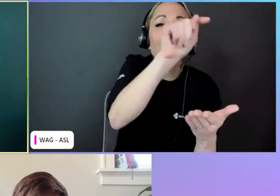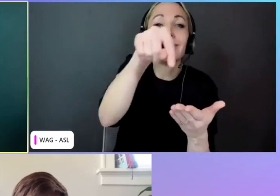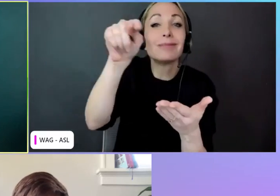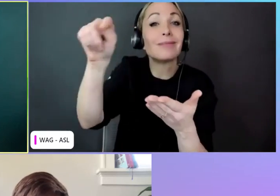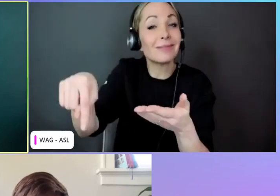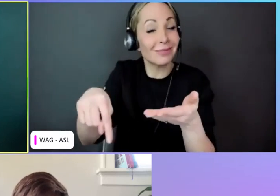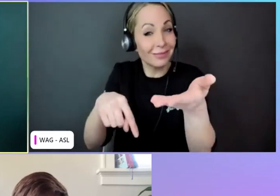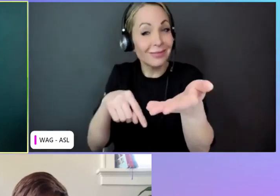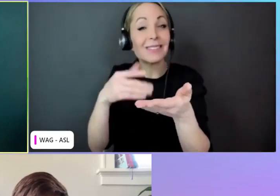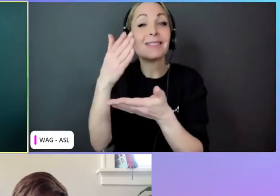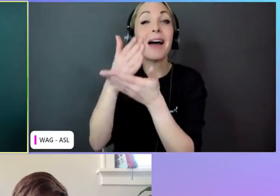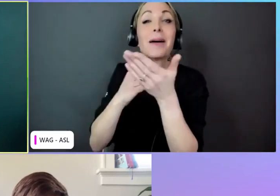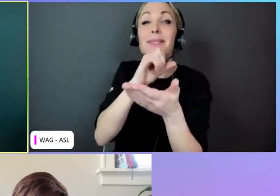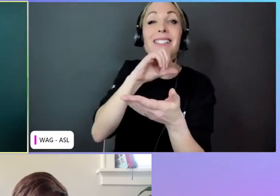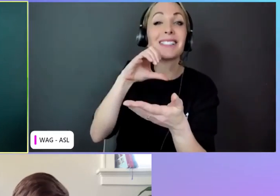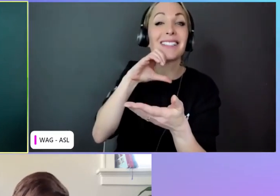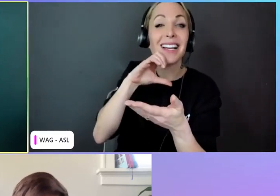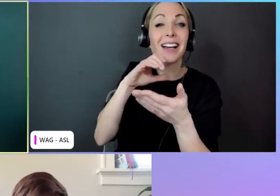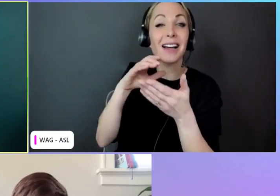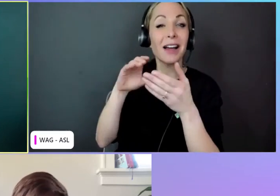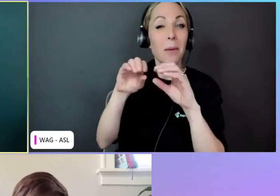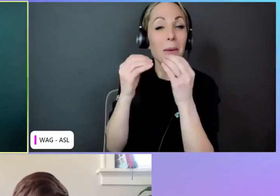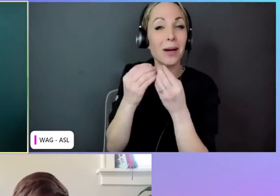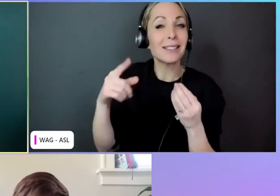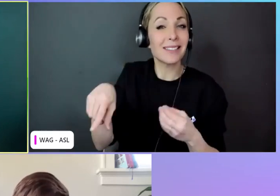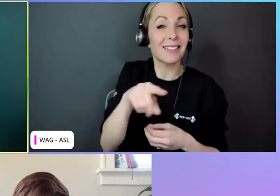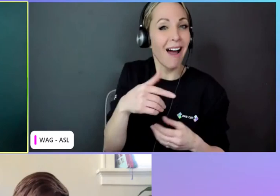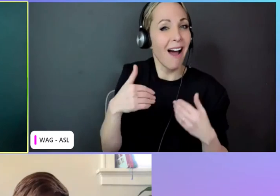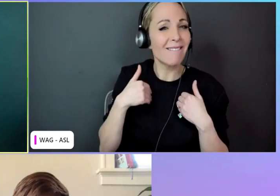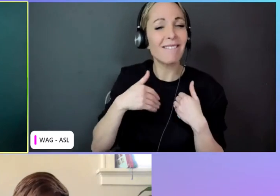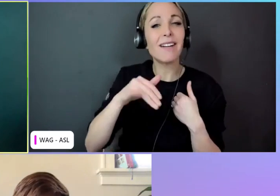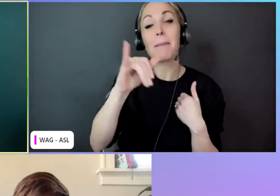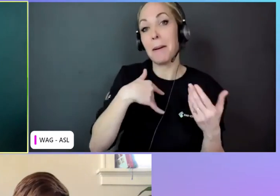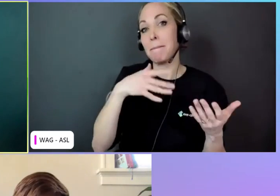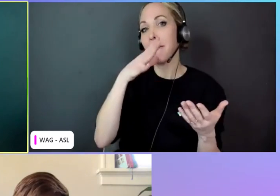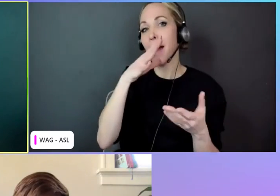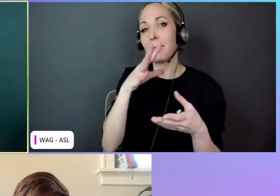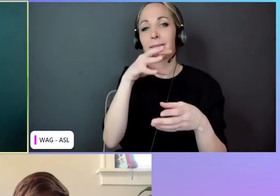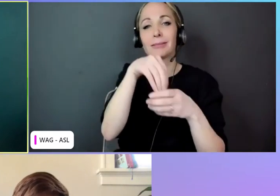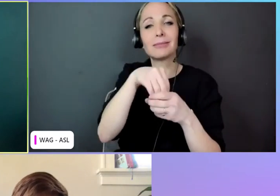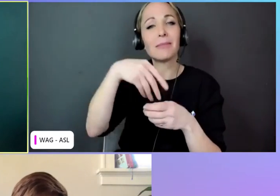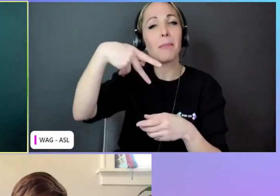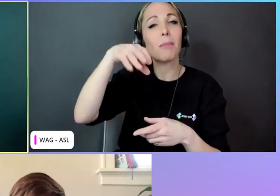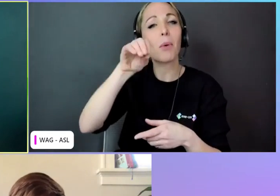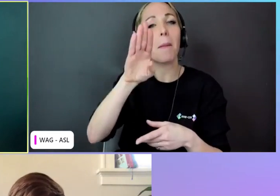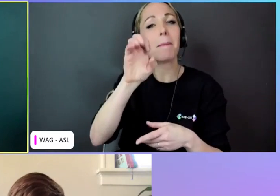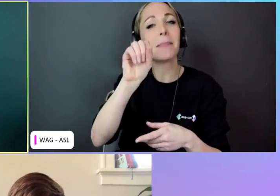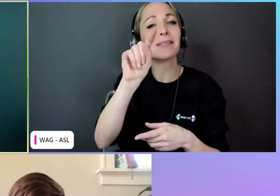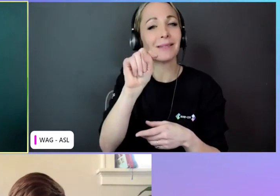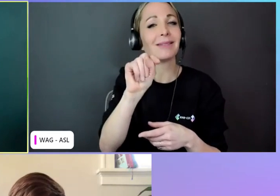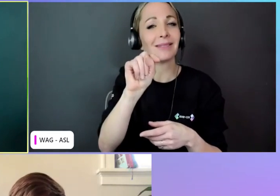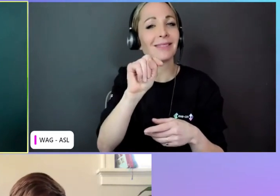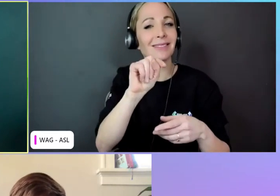have around you. I would reach out to seniors organizations, like my mom is a club called